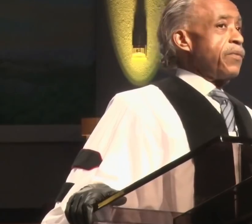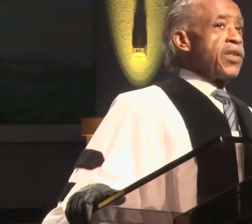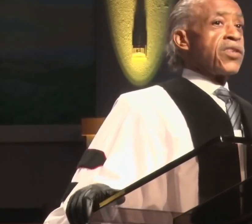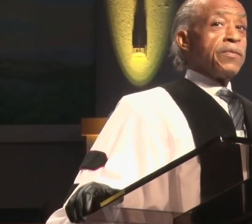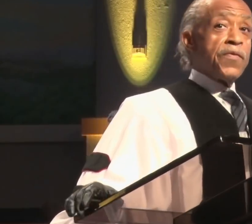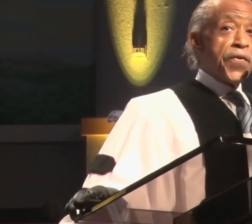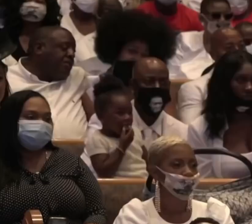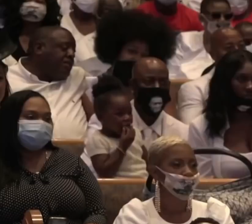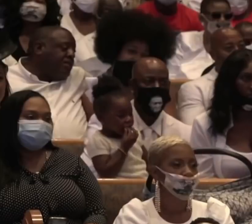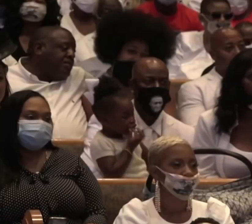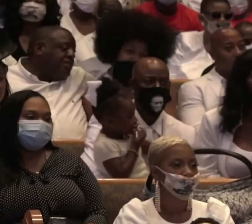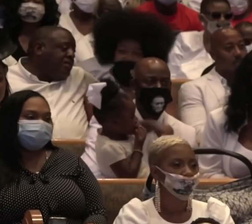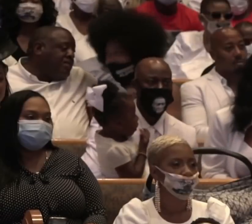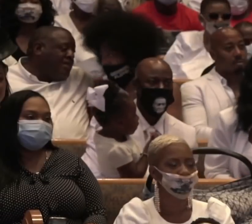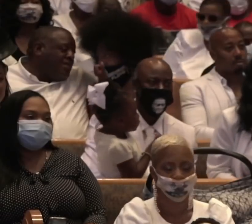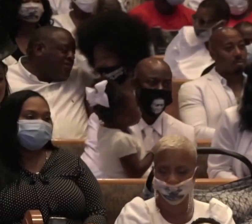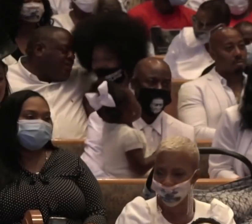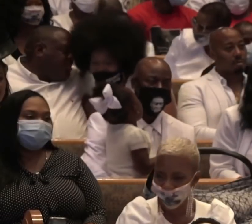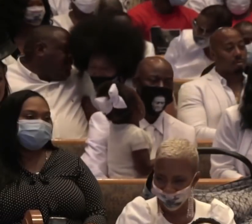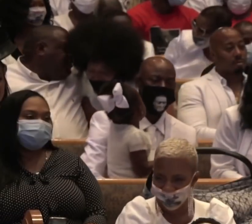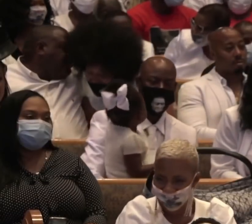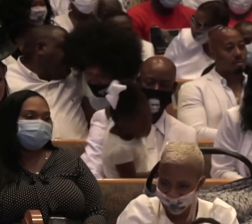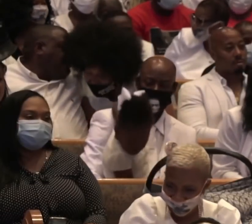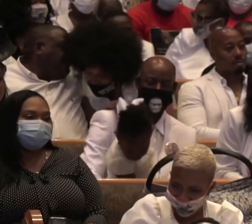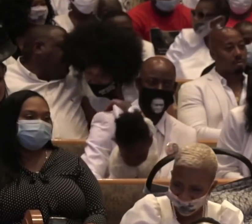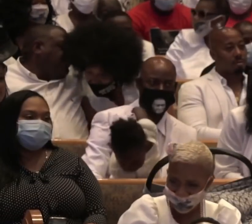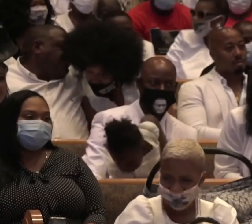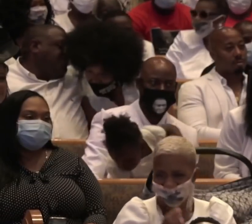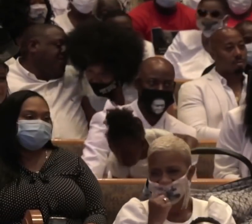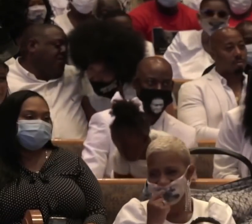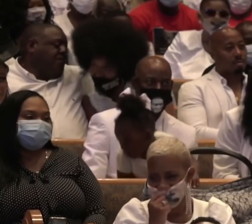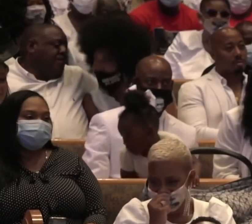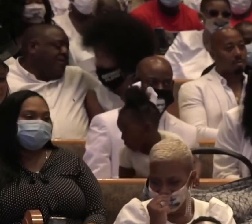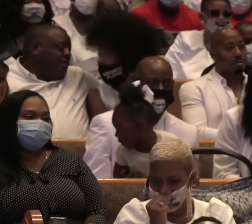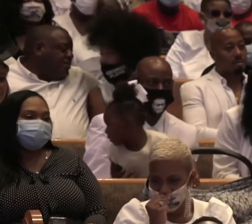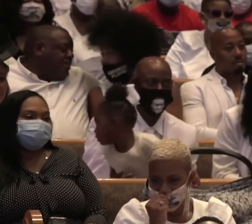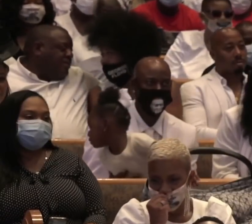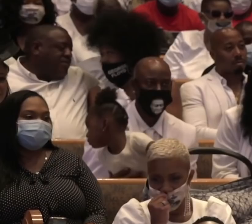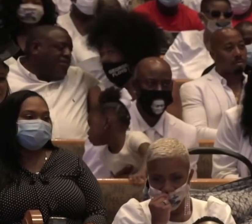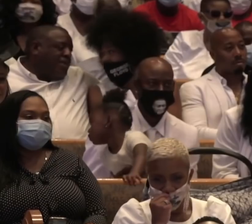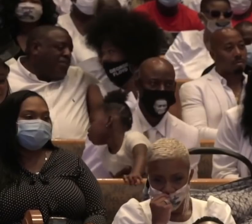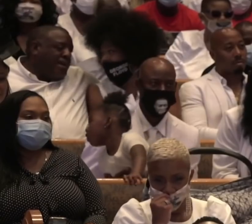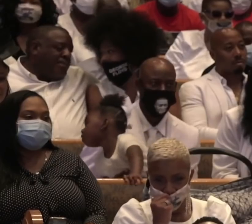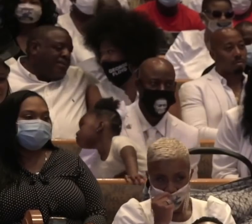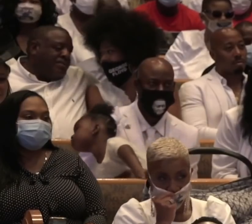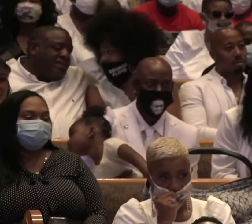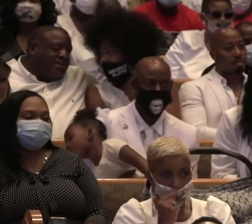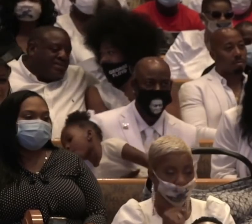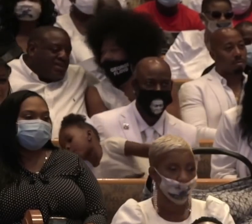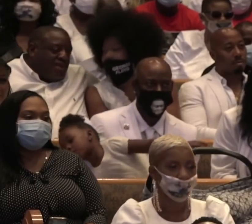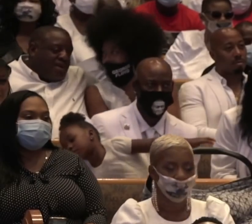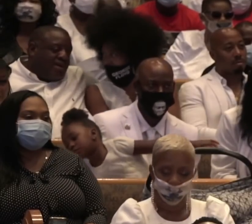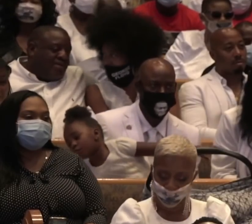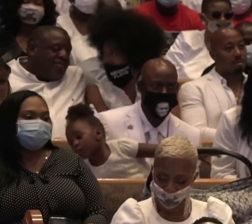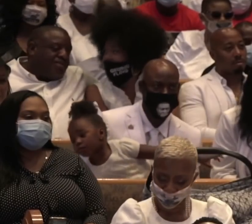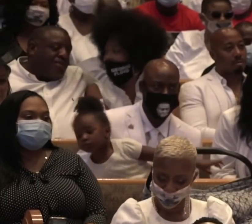AND PHILONISE SAID TWO THINGS. WE WANT JUSTICE, AND WE’RE IN MINNEAPOLIS, CAN YOU SEND ME